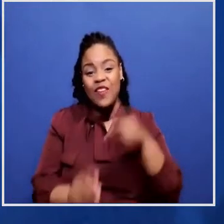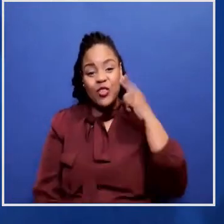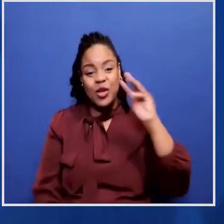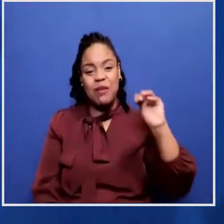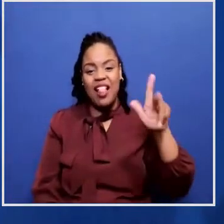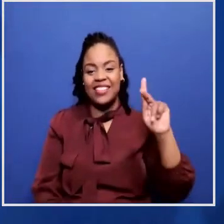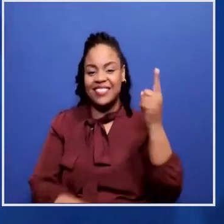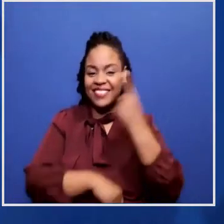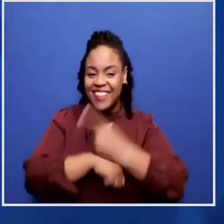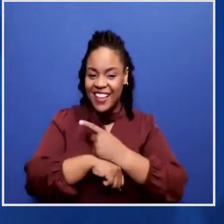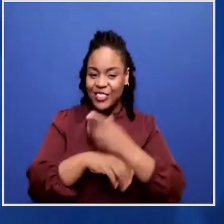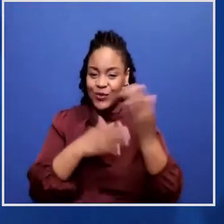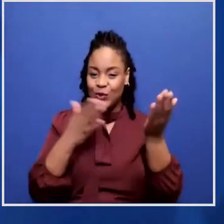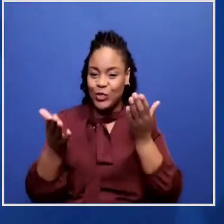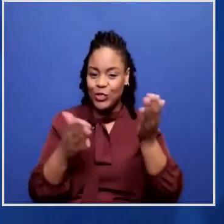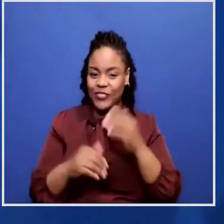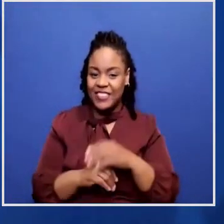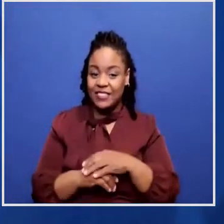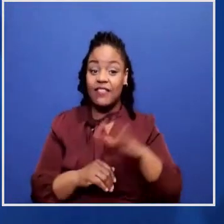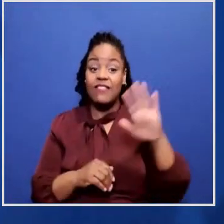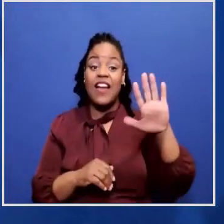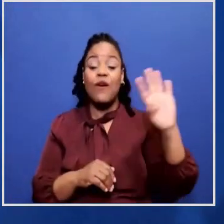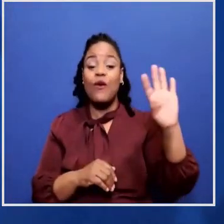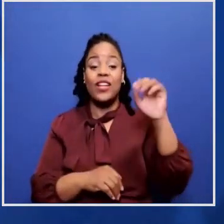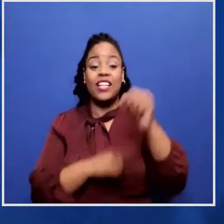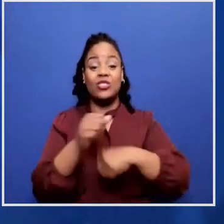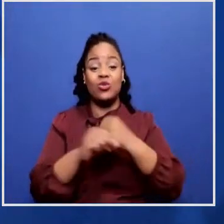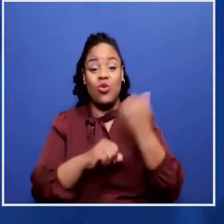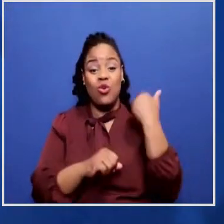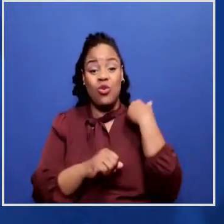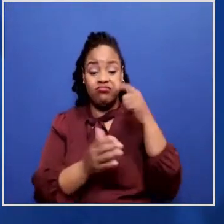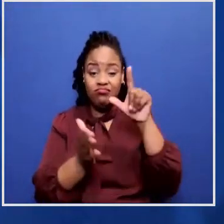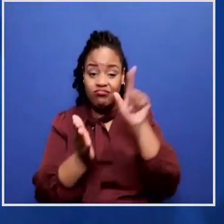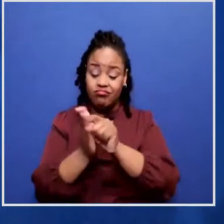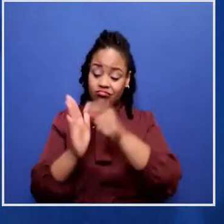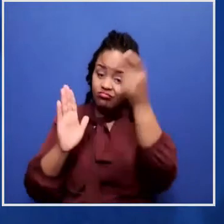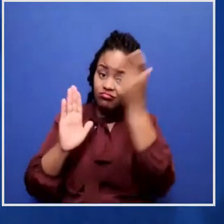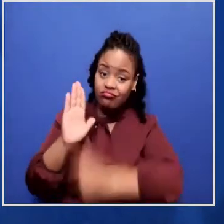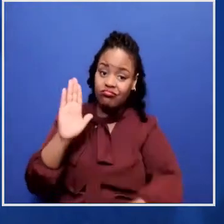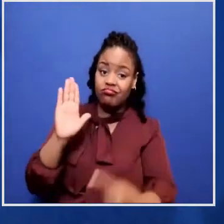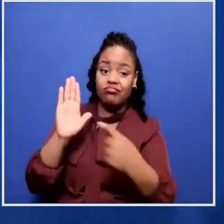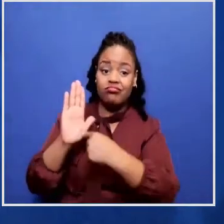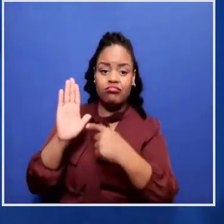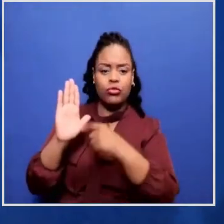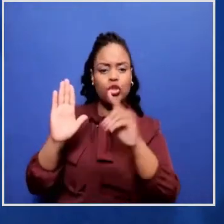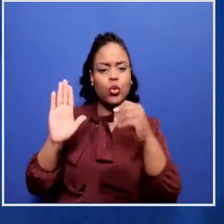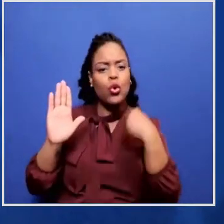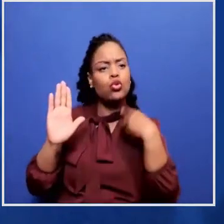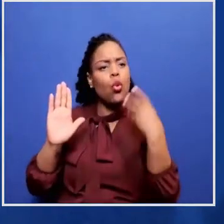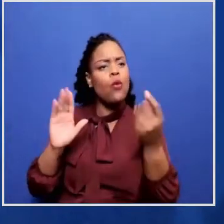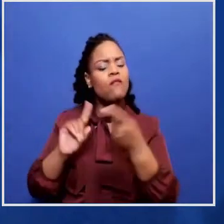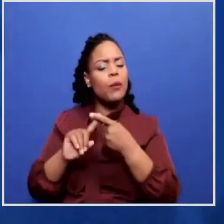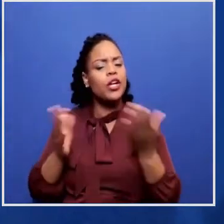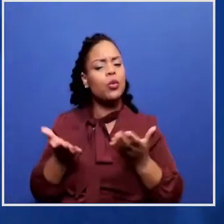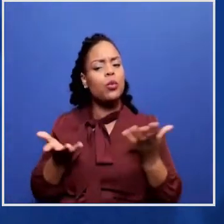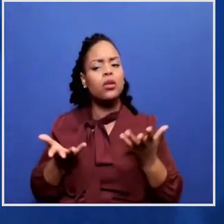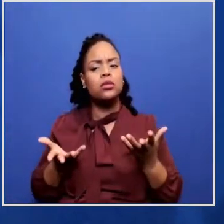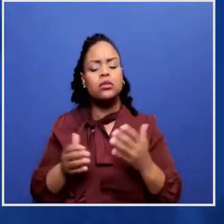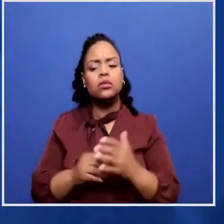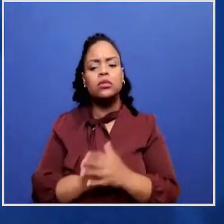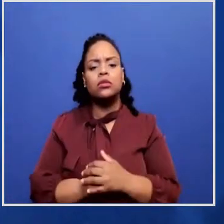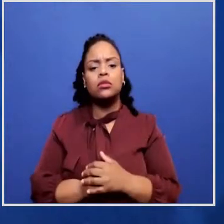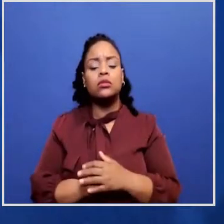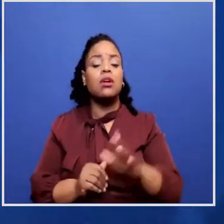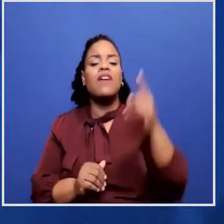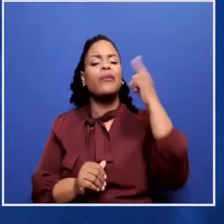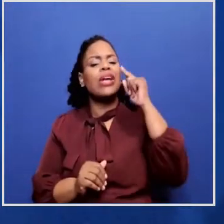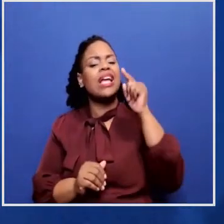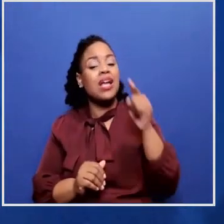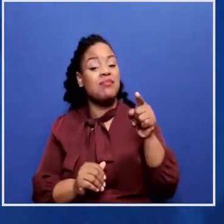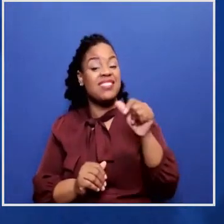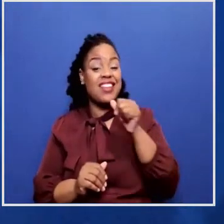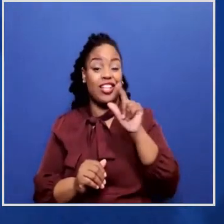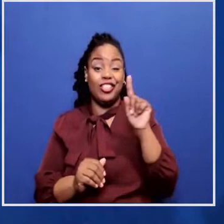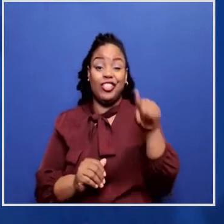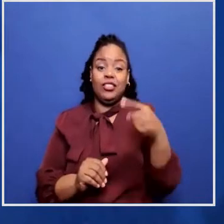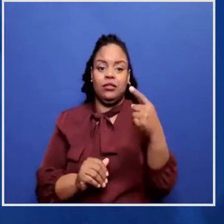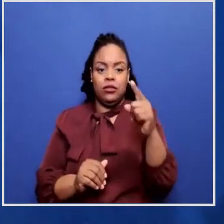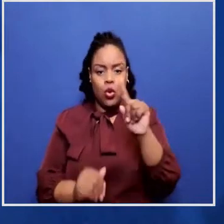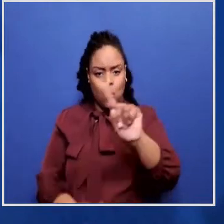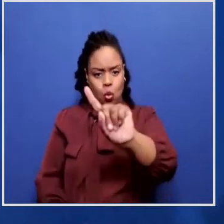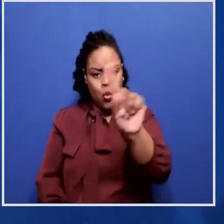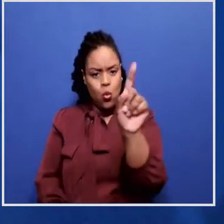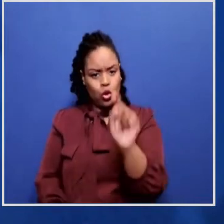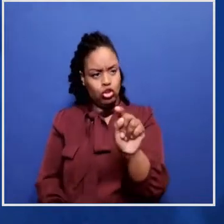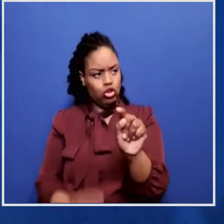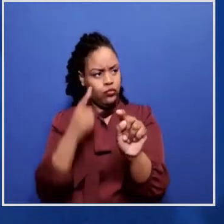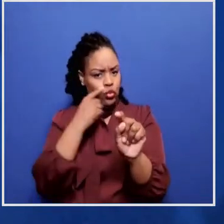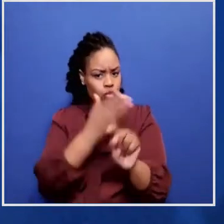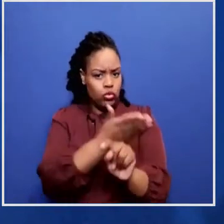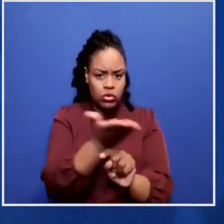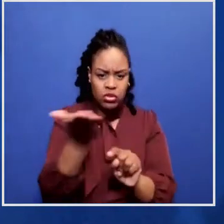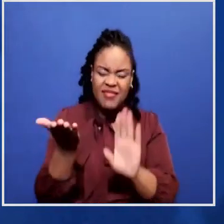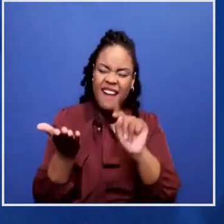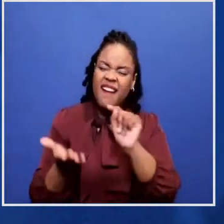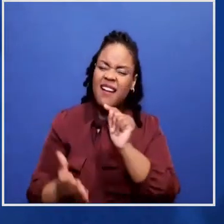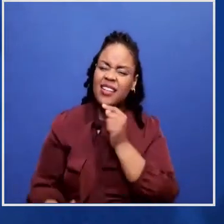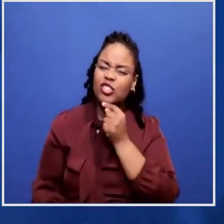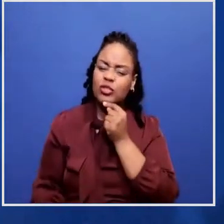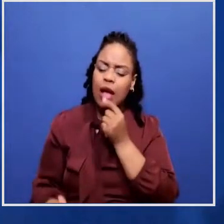I AM GLAD TO JOIN YOU ON